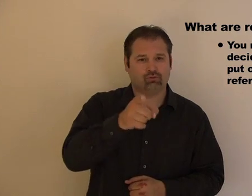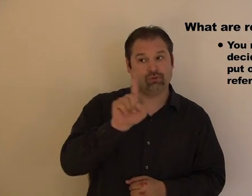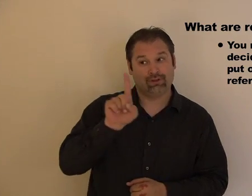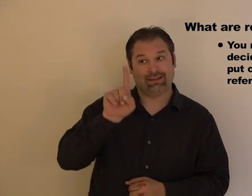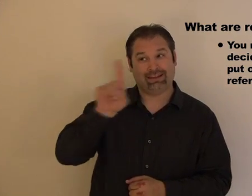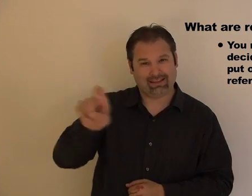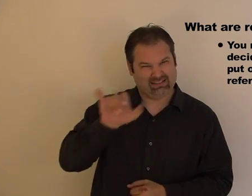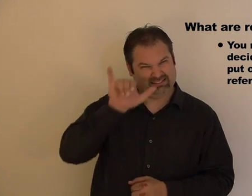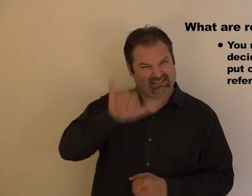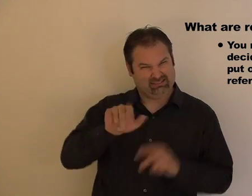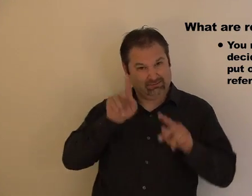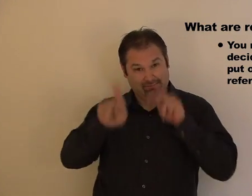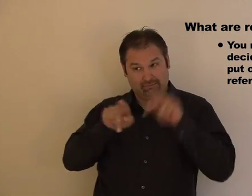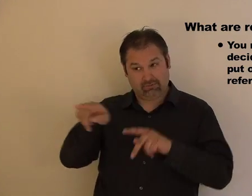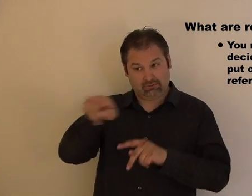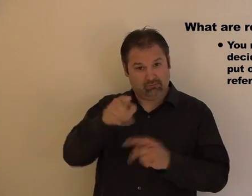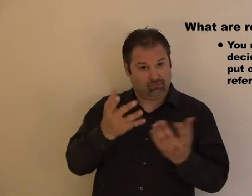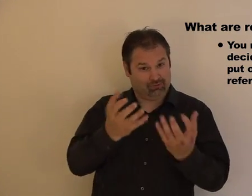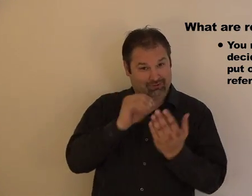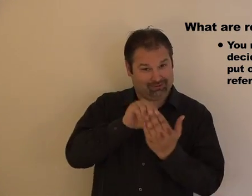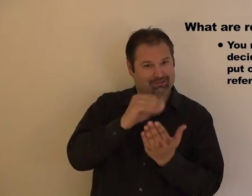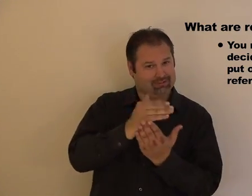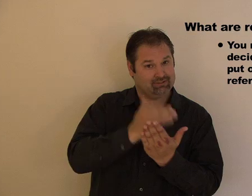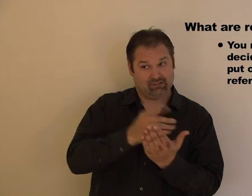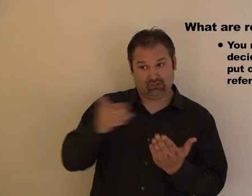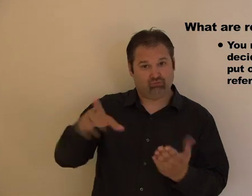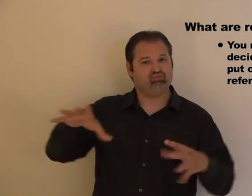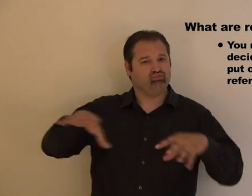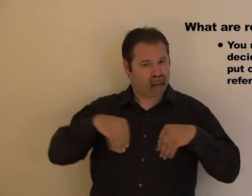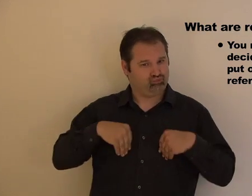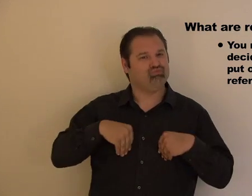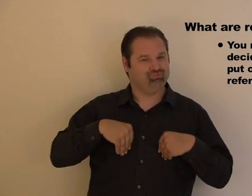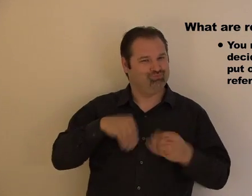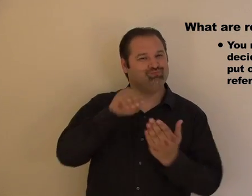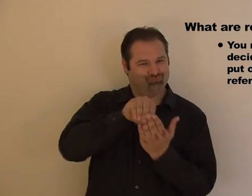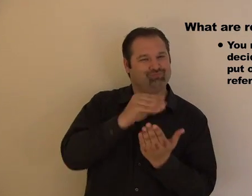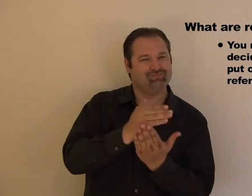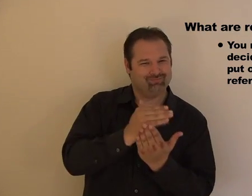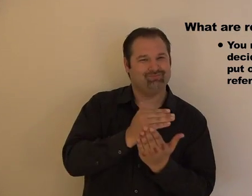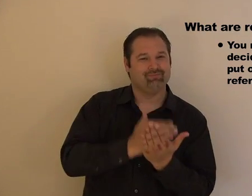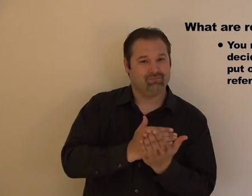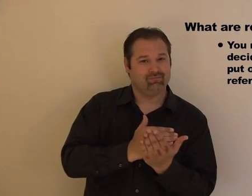Tell the people you would like on your reference list what kind of a job you are looking